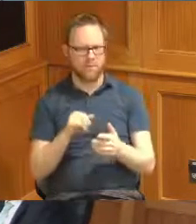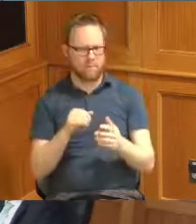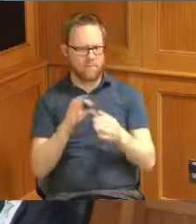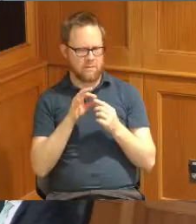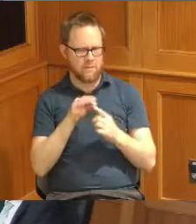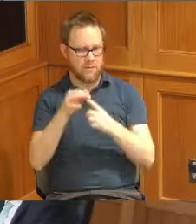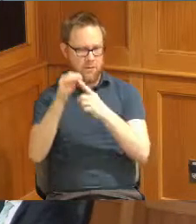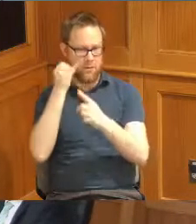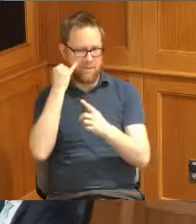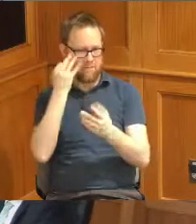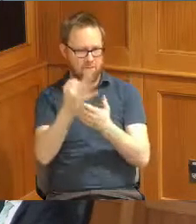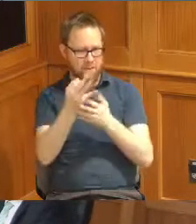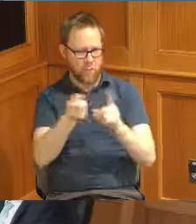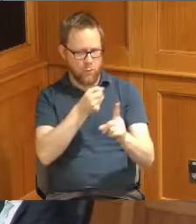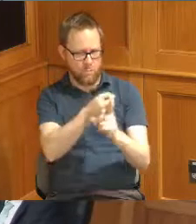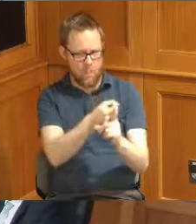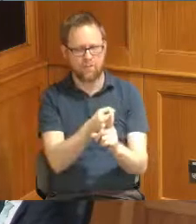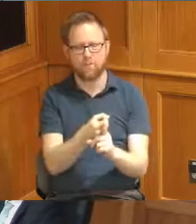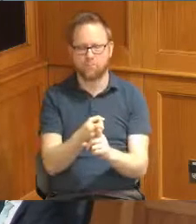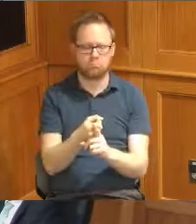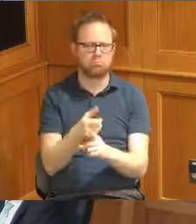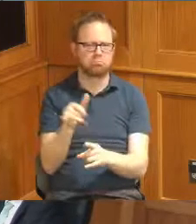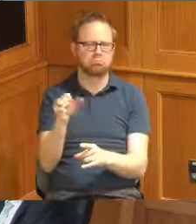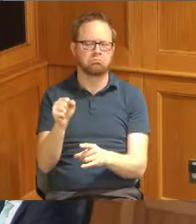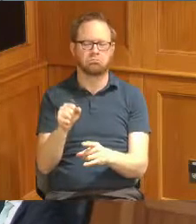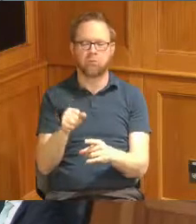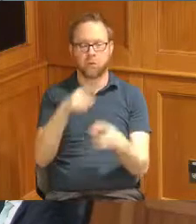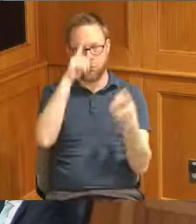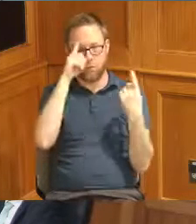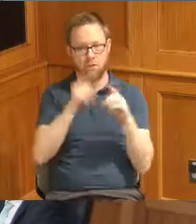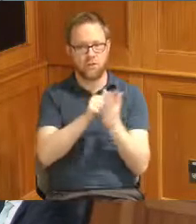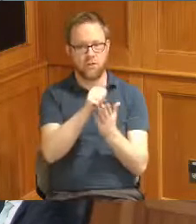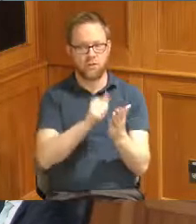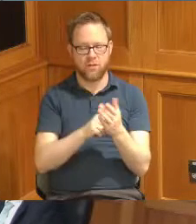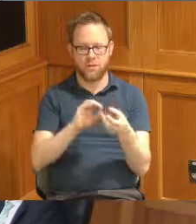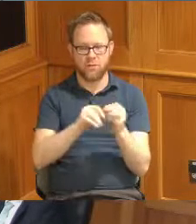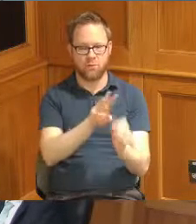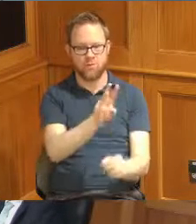yeah man President be happy to sign your consent agenda item six through eight or financial